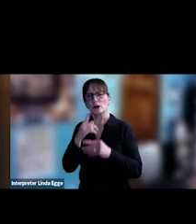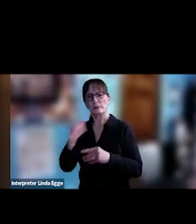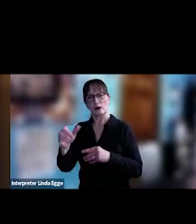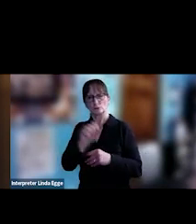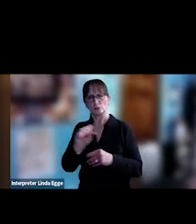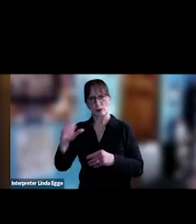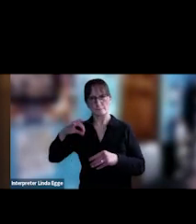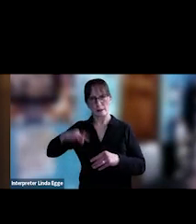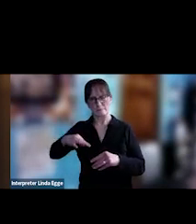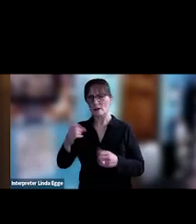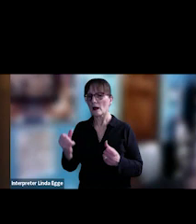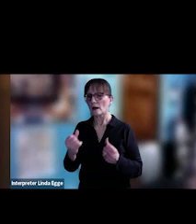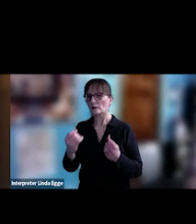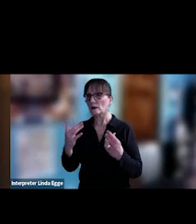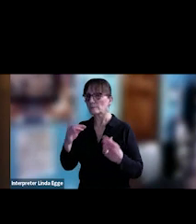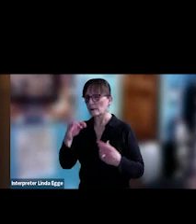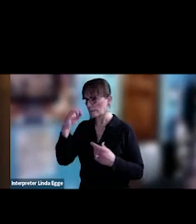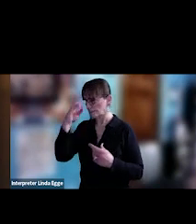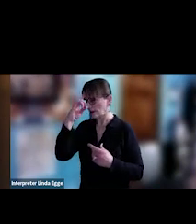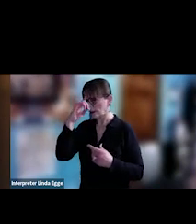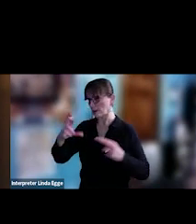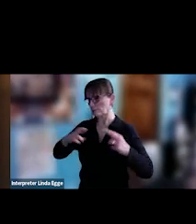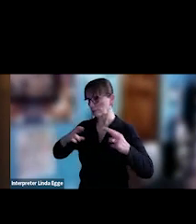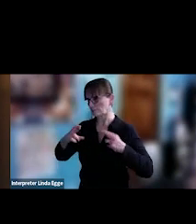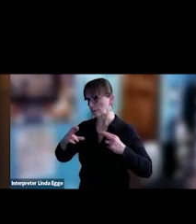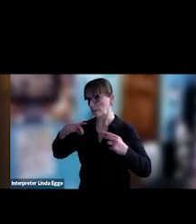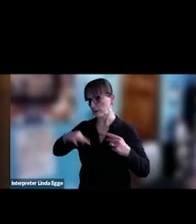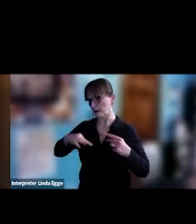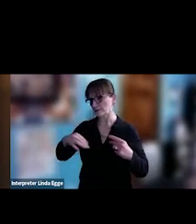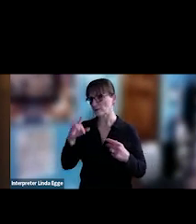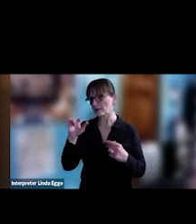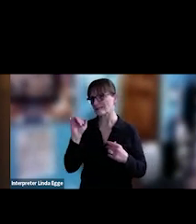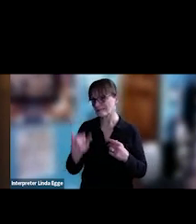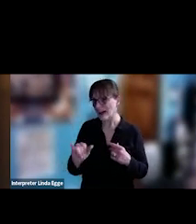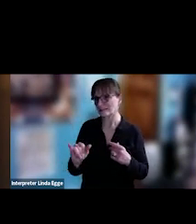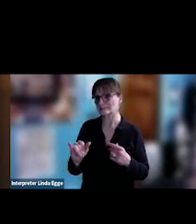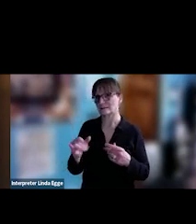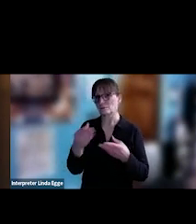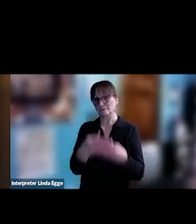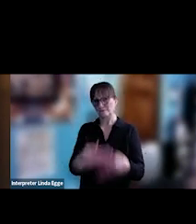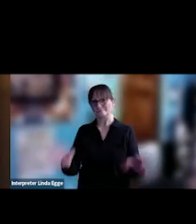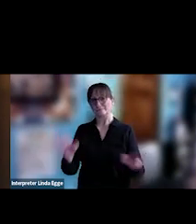a lot of the time they're thinking about retirement benefits because that's what the vast majority of people receiving benefits